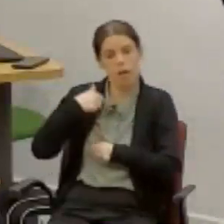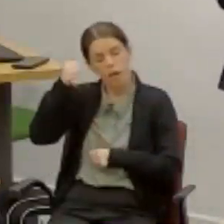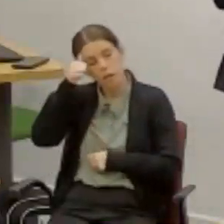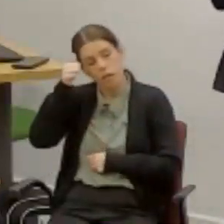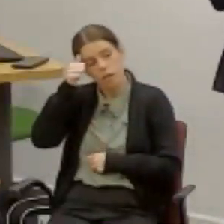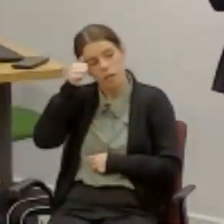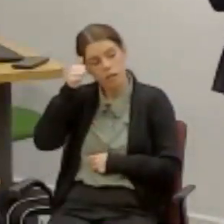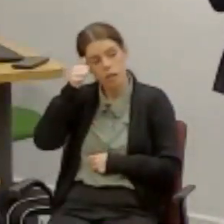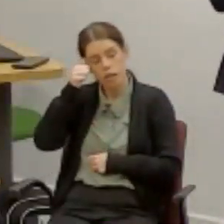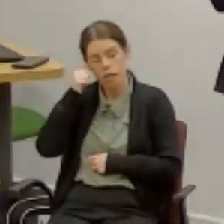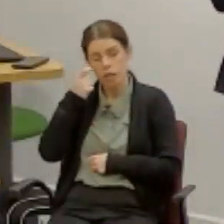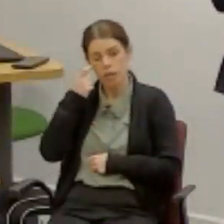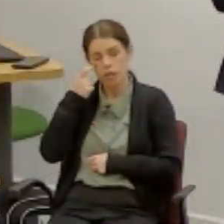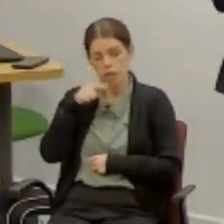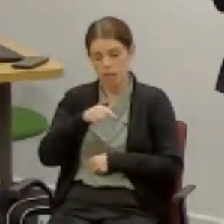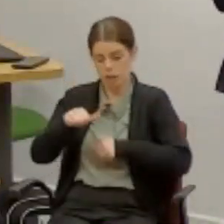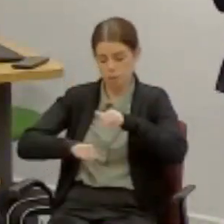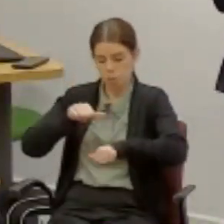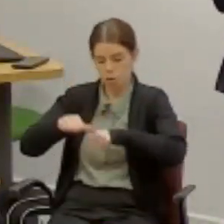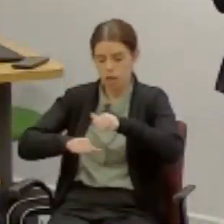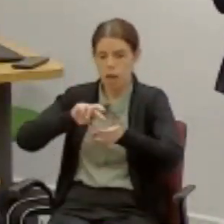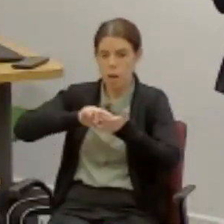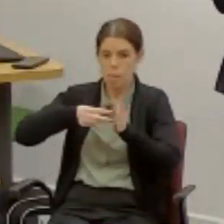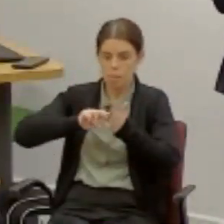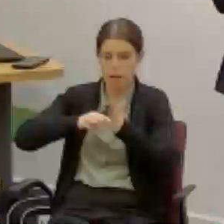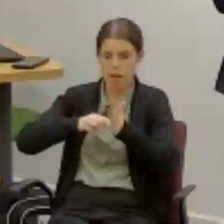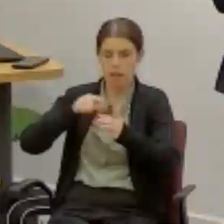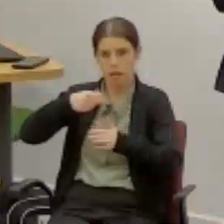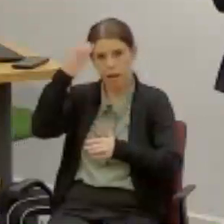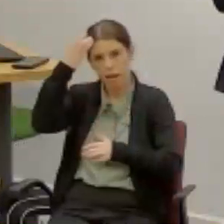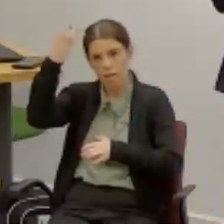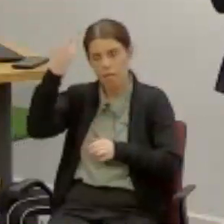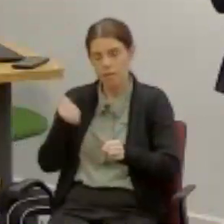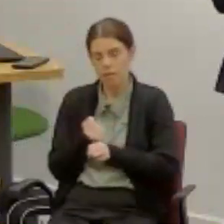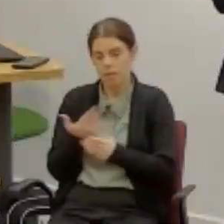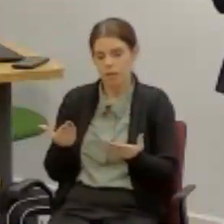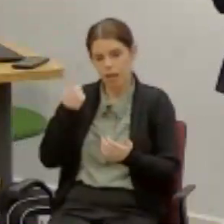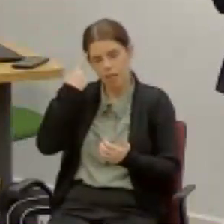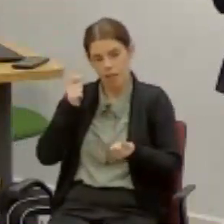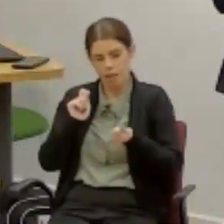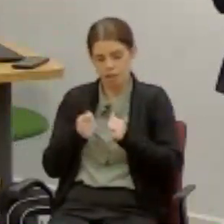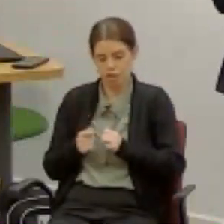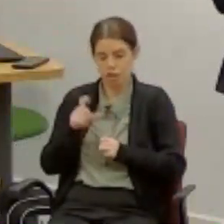they doing process planning government do I think there has been change in DCMS at least